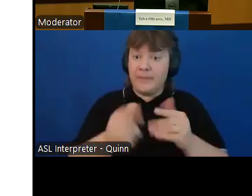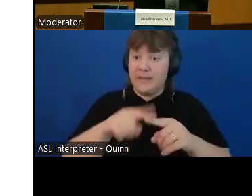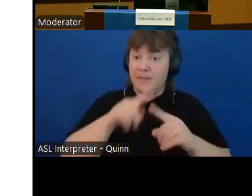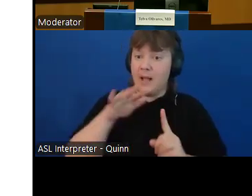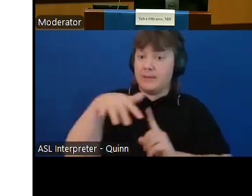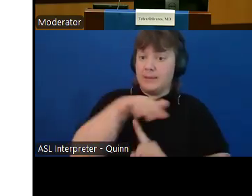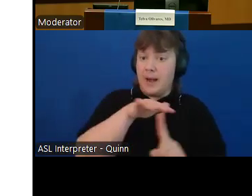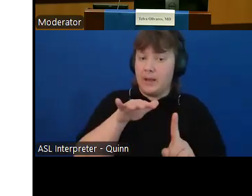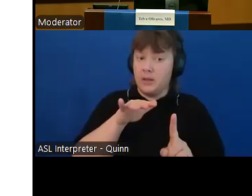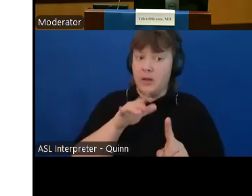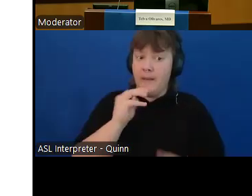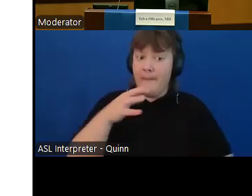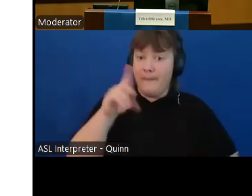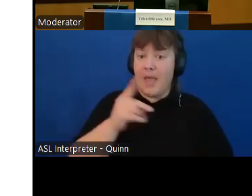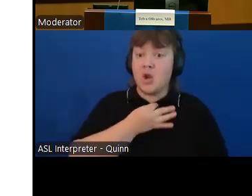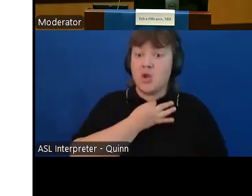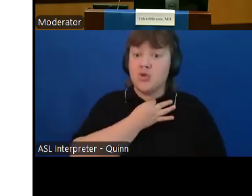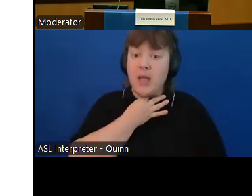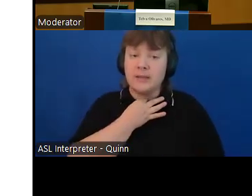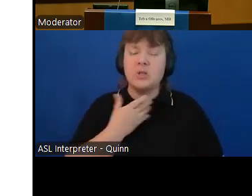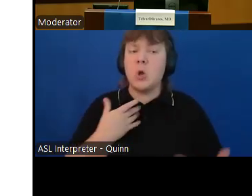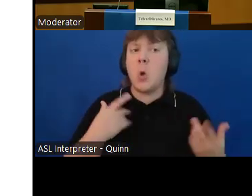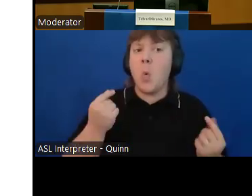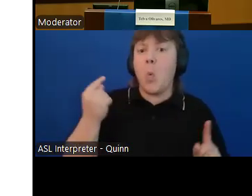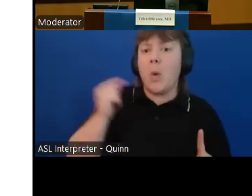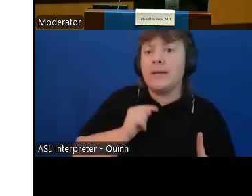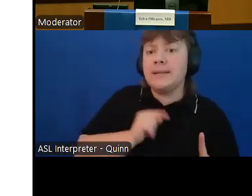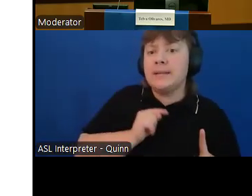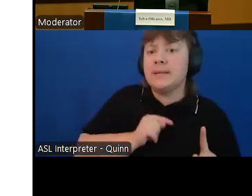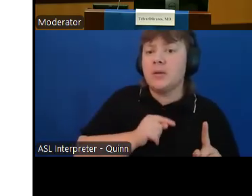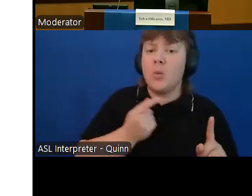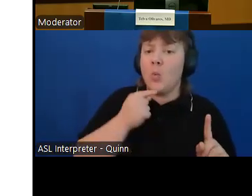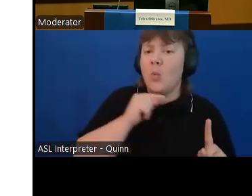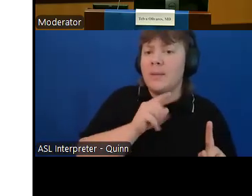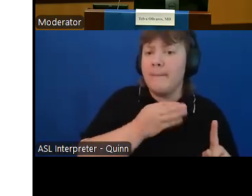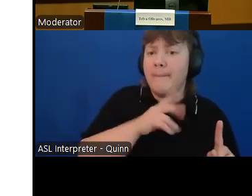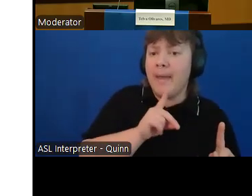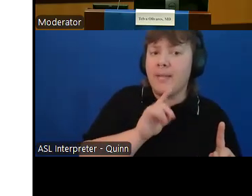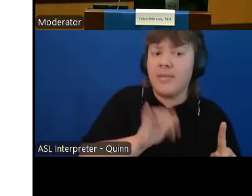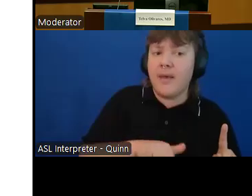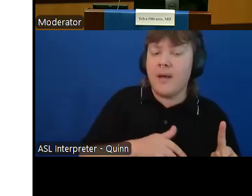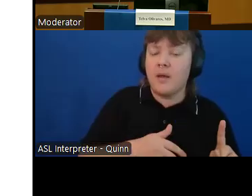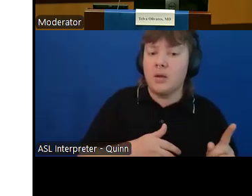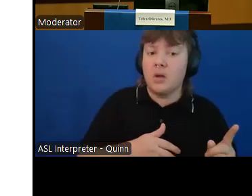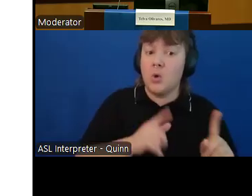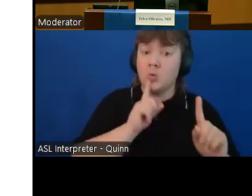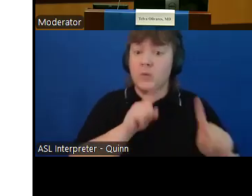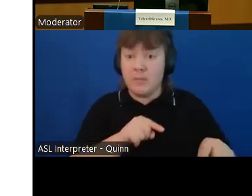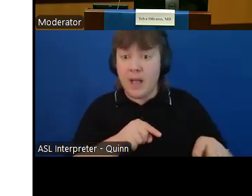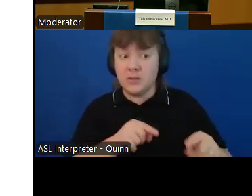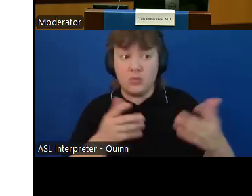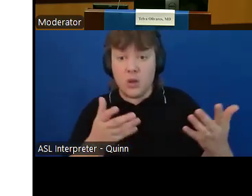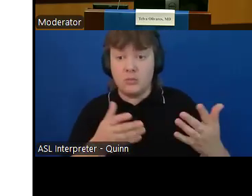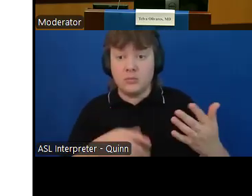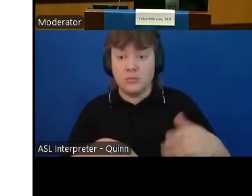curiosity are questions around what is this? And so the response is you know tell me more what's on